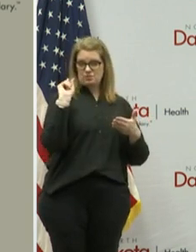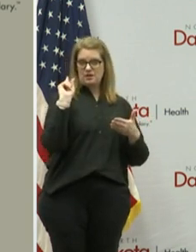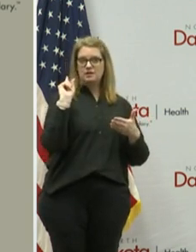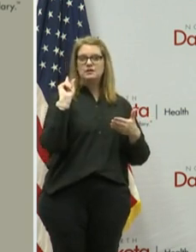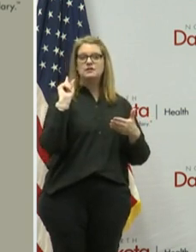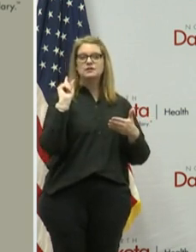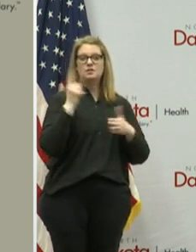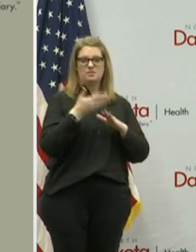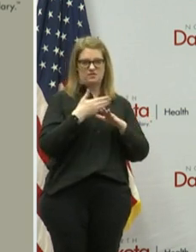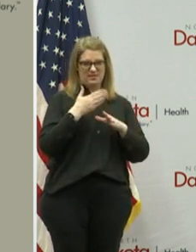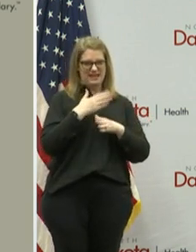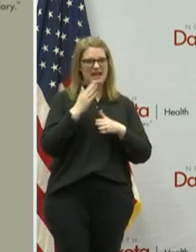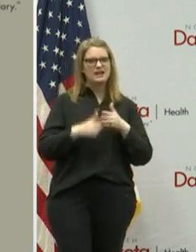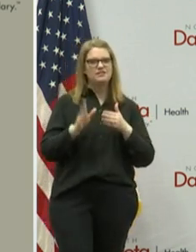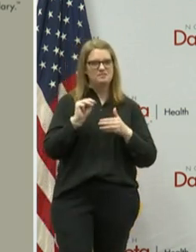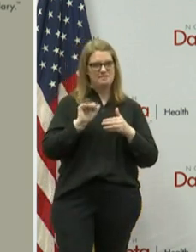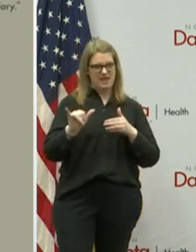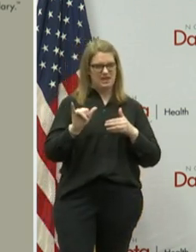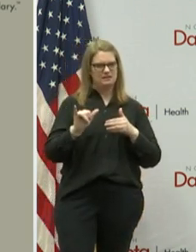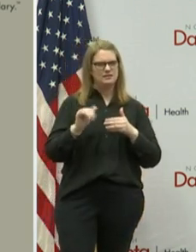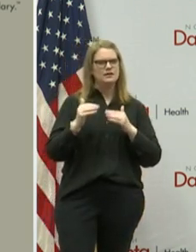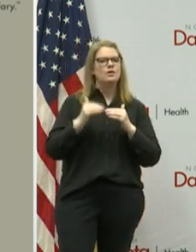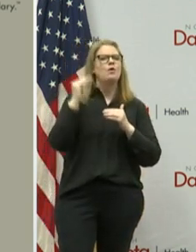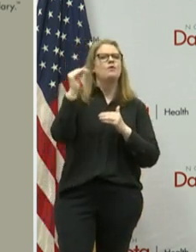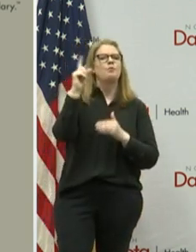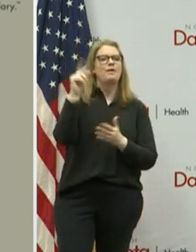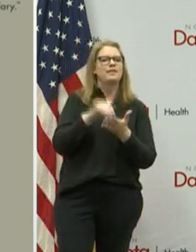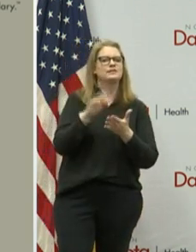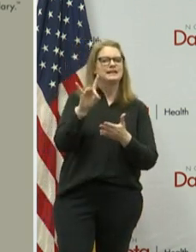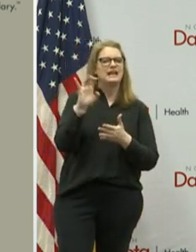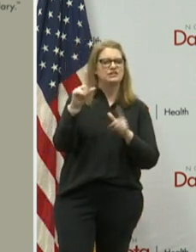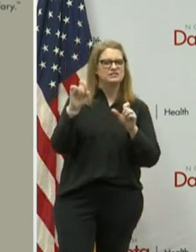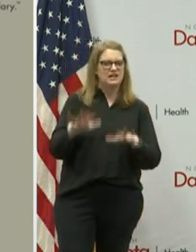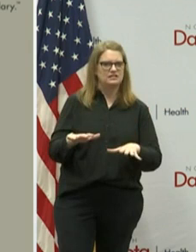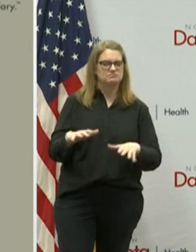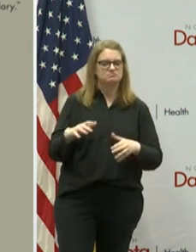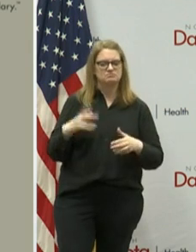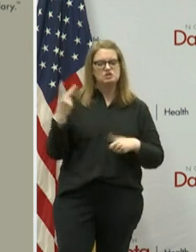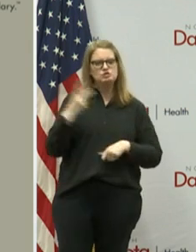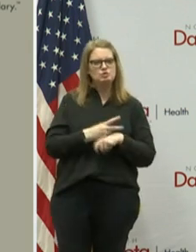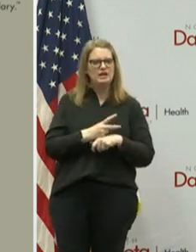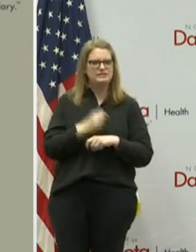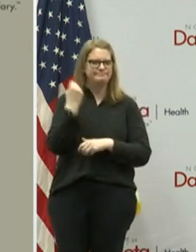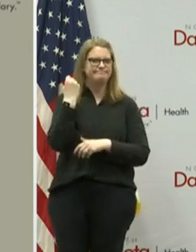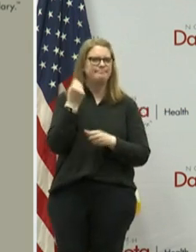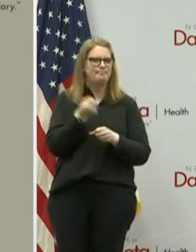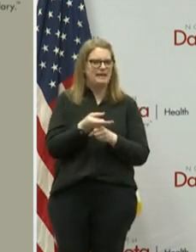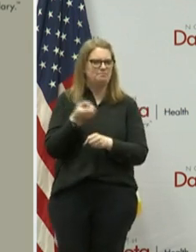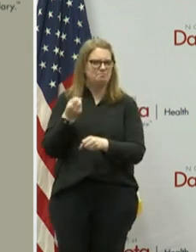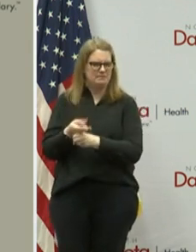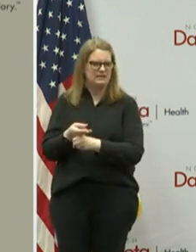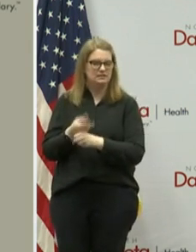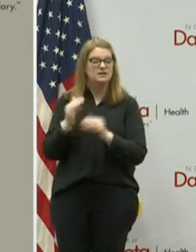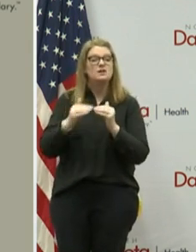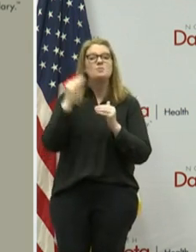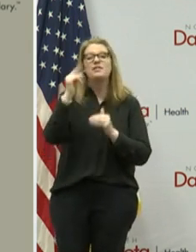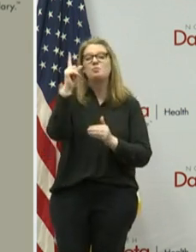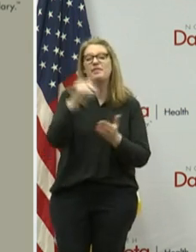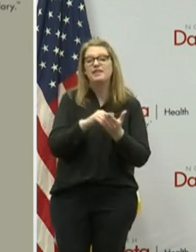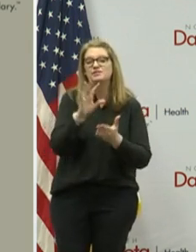PROGRESS. WE HAVE ACHIEVED AS WE APPROACHED AS WE SAID LAST WEEK, BEFORE THE END OF MAY, WE WERE